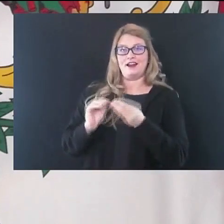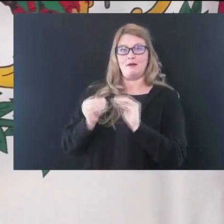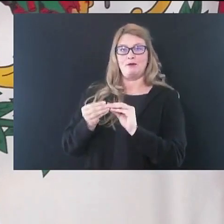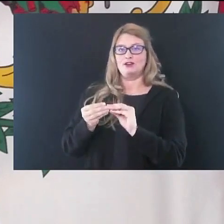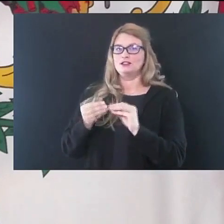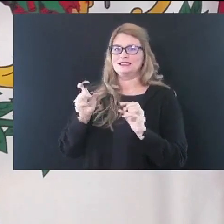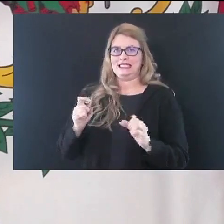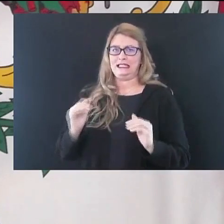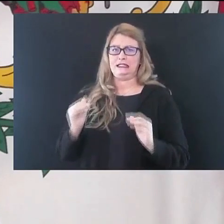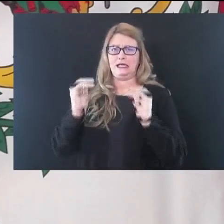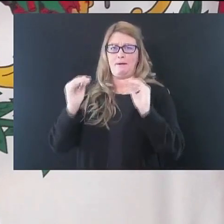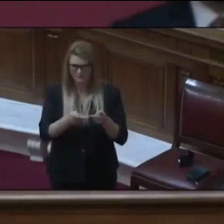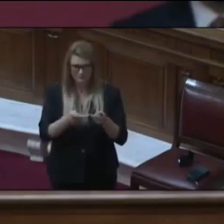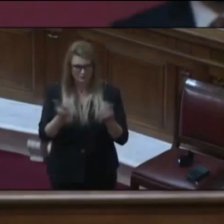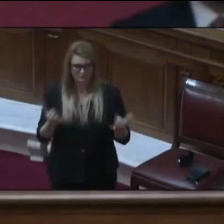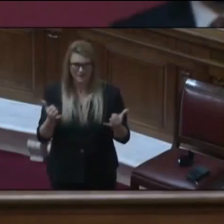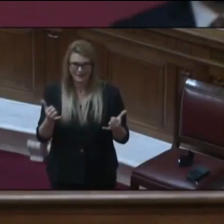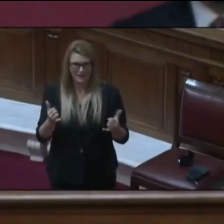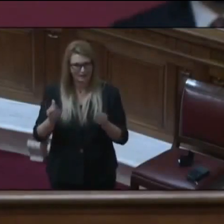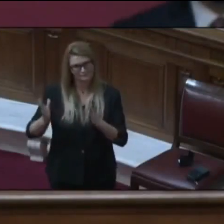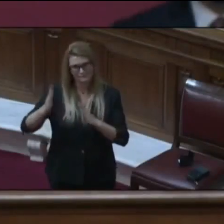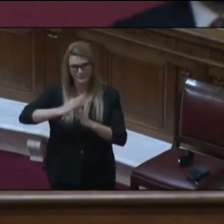DATE, ACCORD FILING. AMANDA